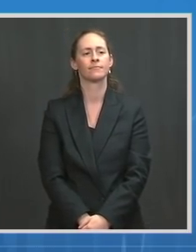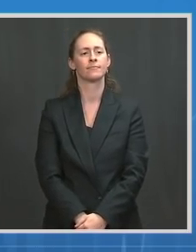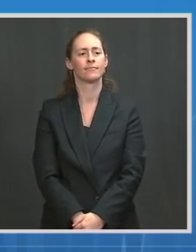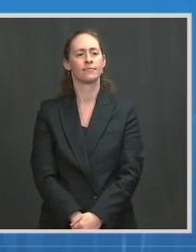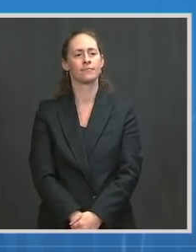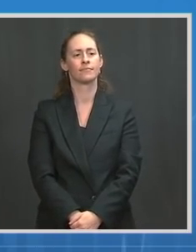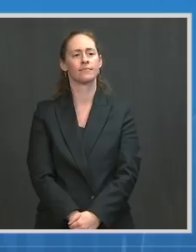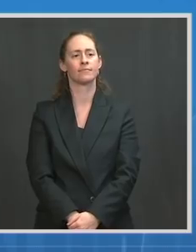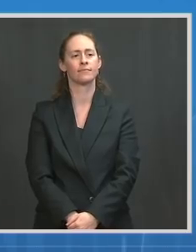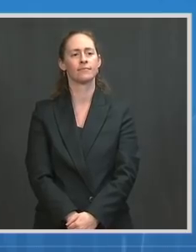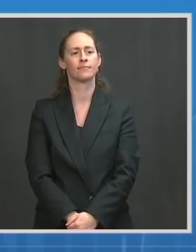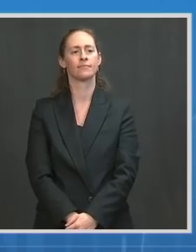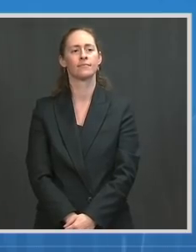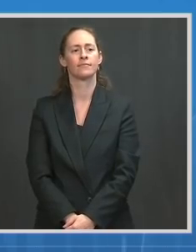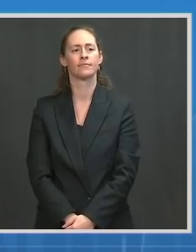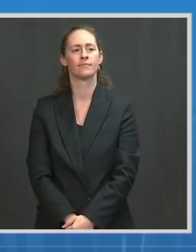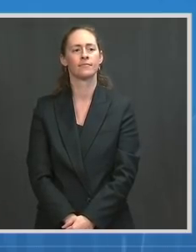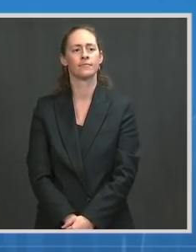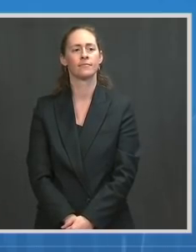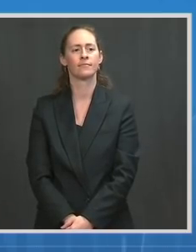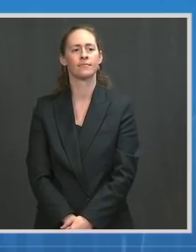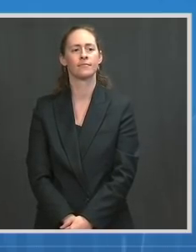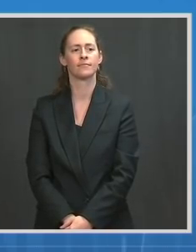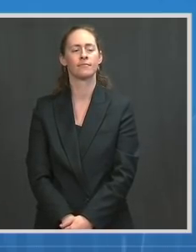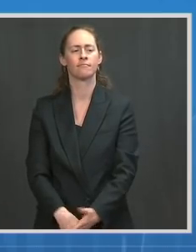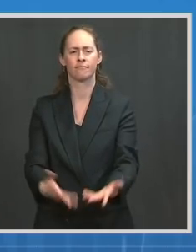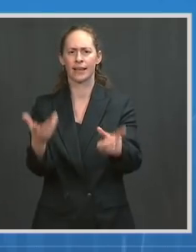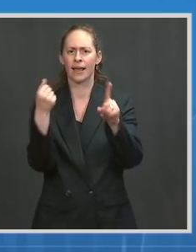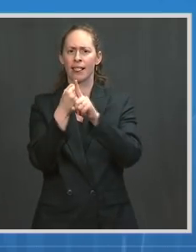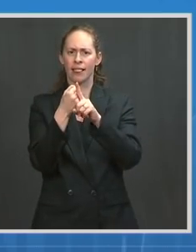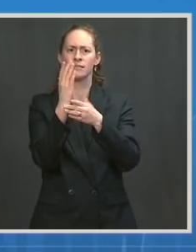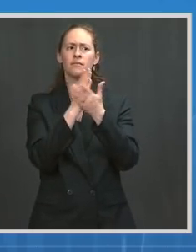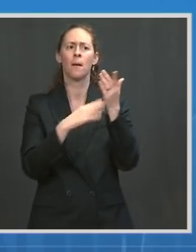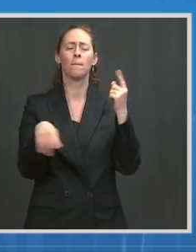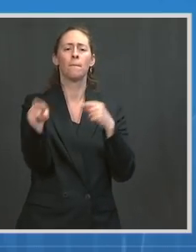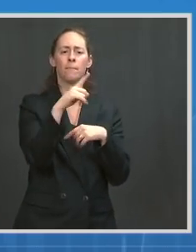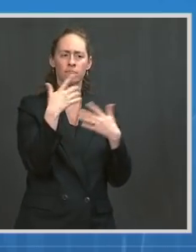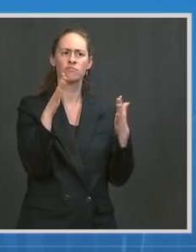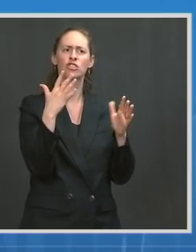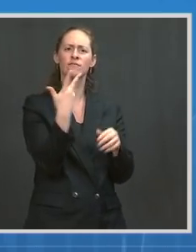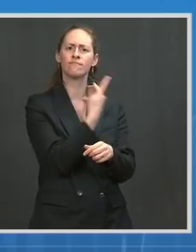that people get infected after a vaccine, the resulting infection is more likely to have